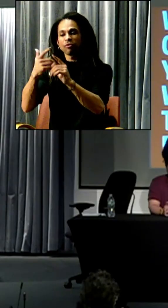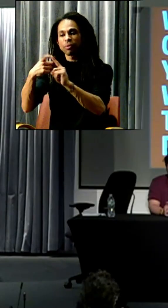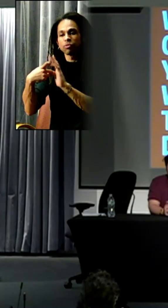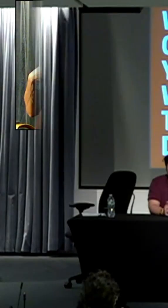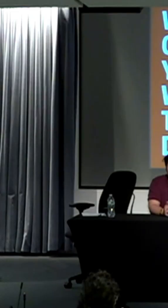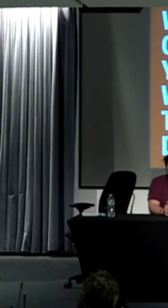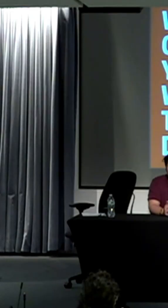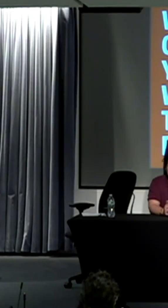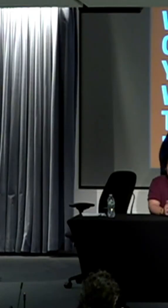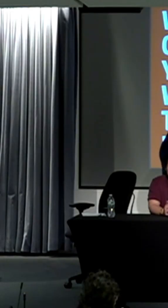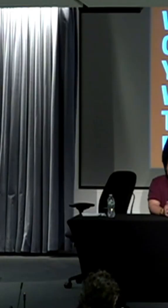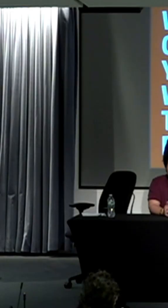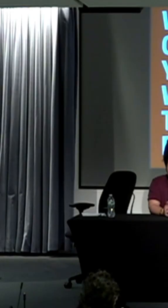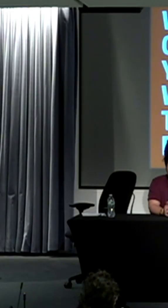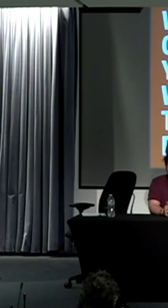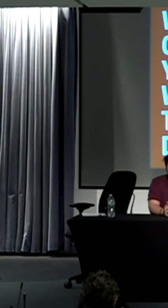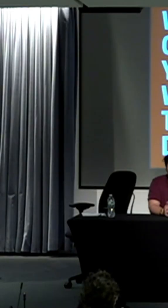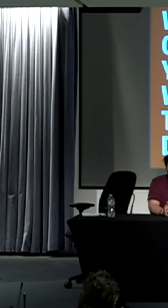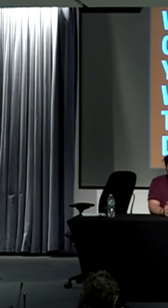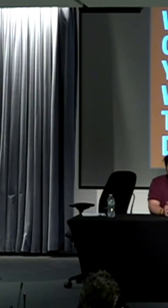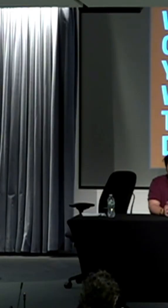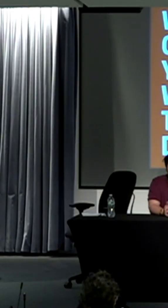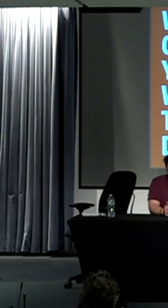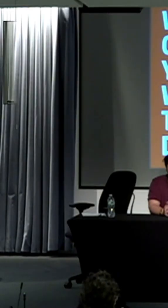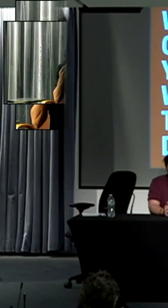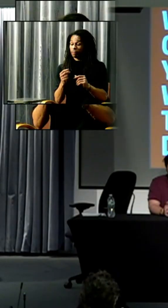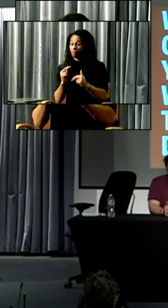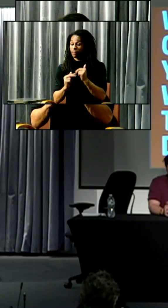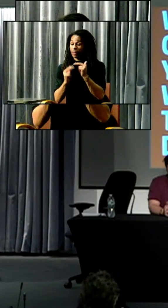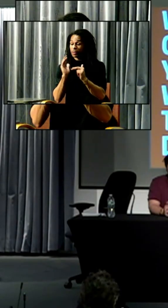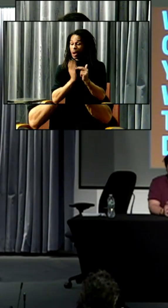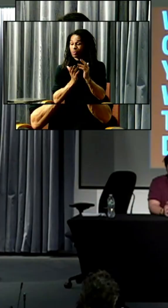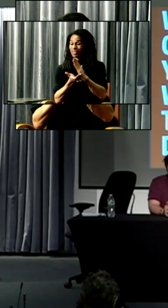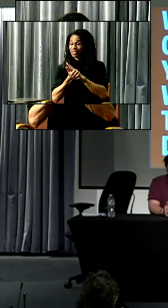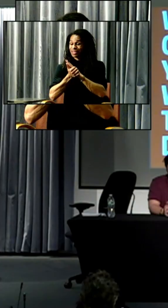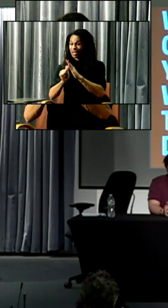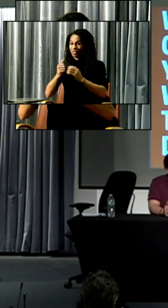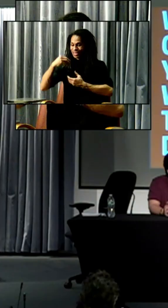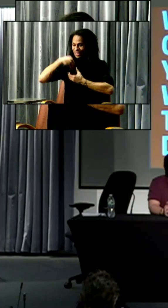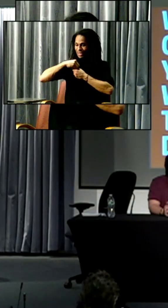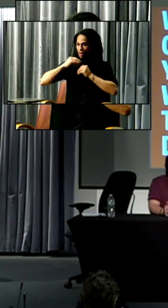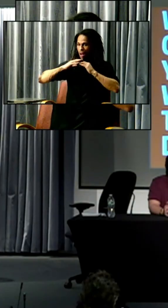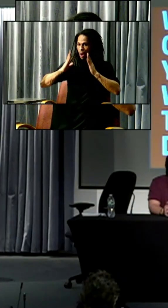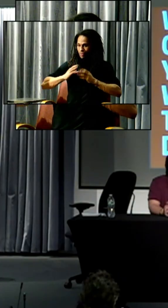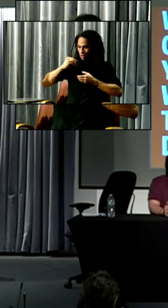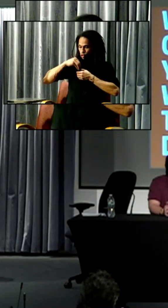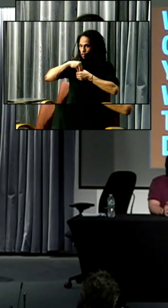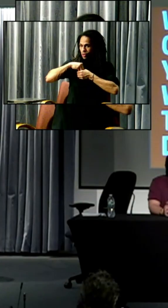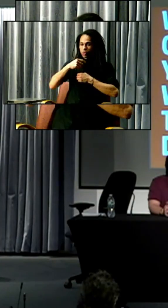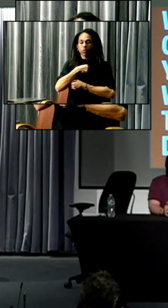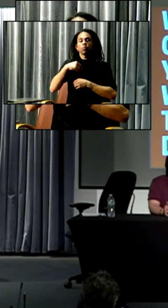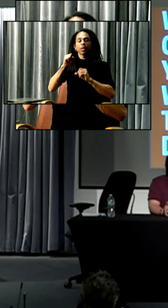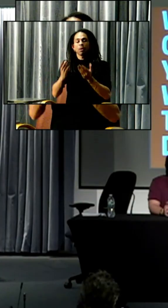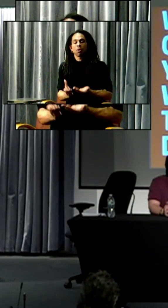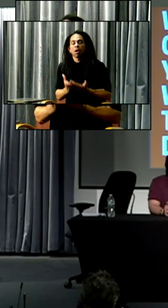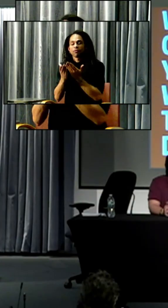Oh, we're out. I think we're all around the rest of the afternoon. We appreciate your time so much. Thank you, Beta NYC. Thank you.